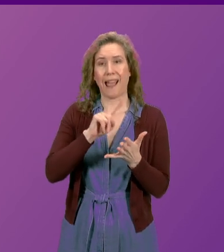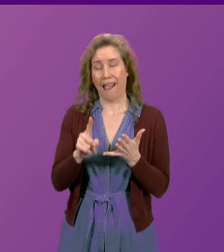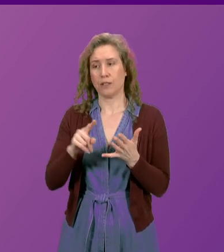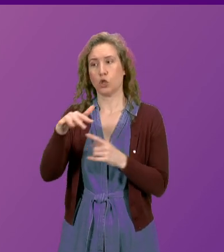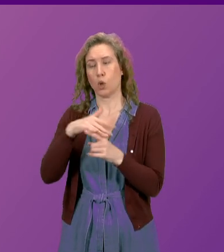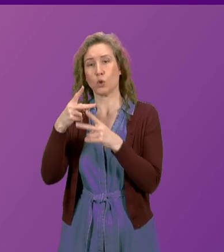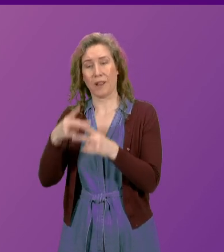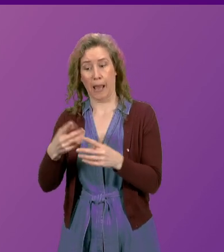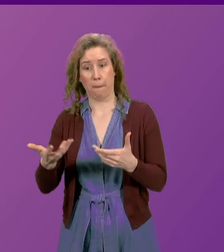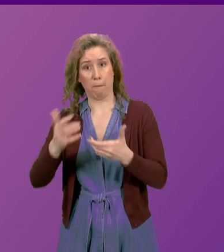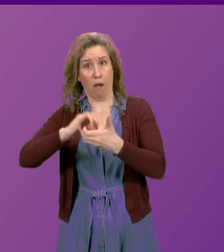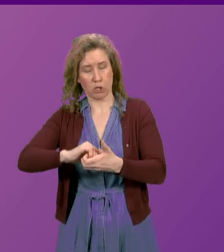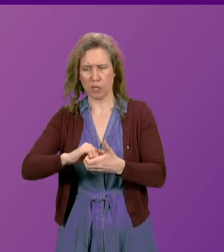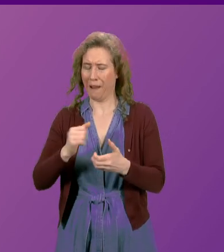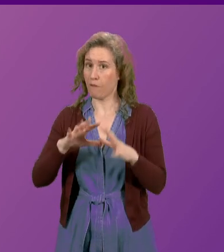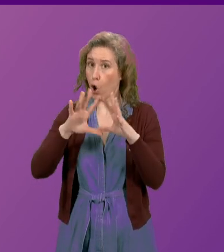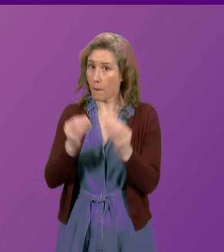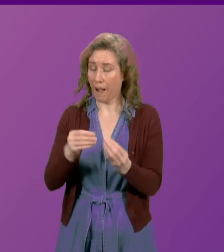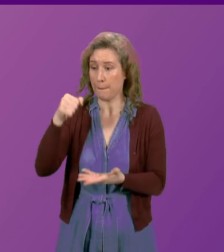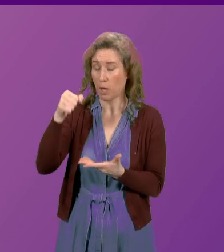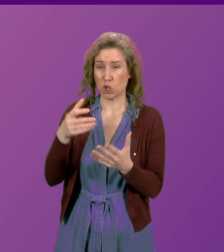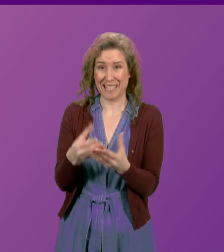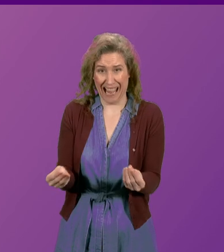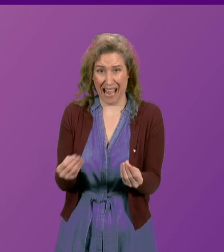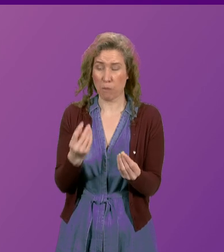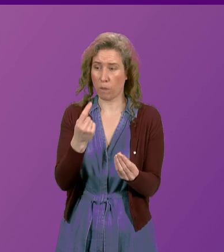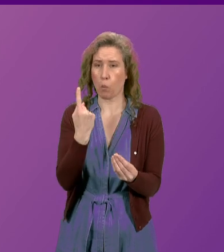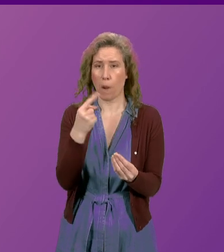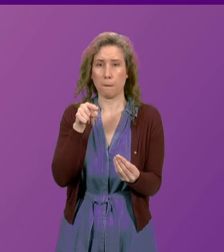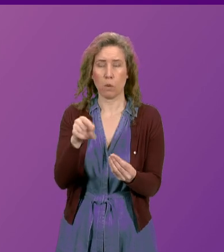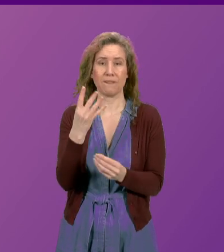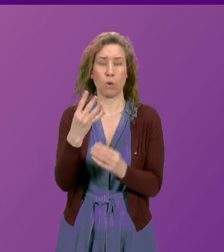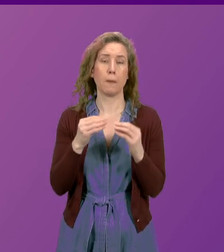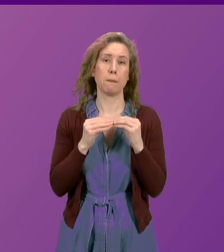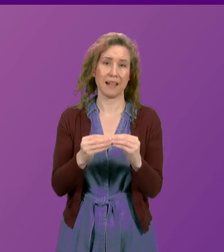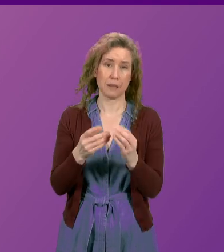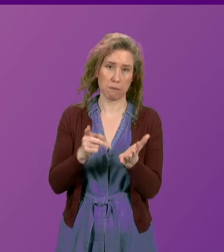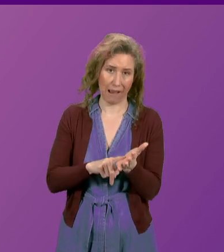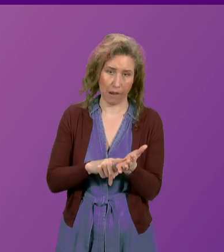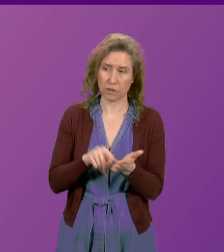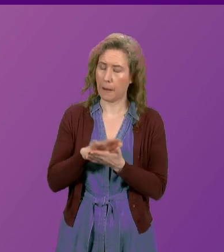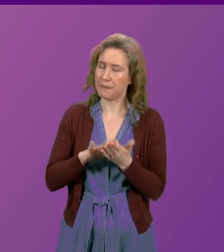a combined budget gap of almost £1.4 billion, which means that there will be severe cuts to